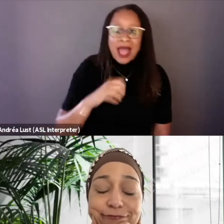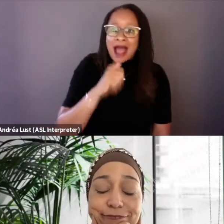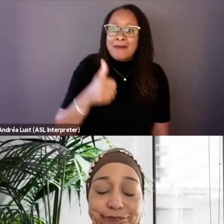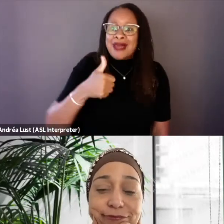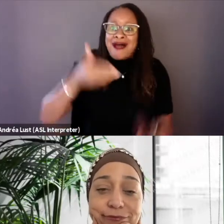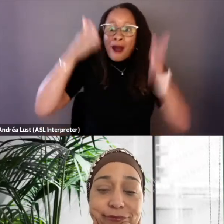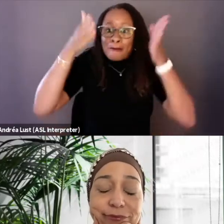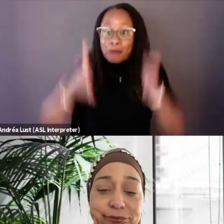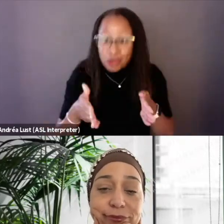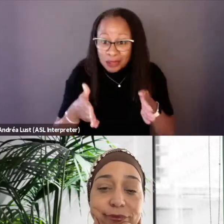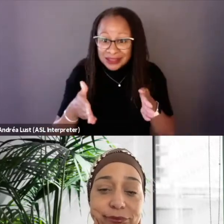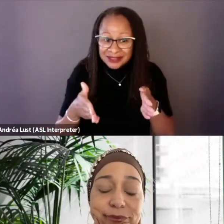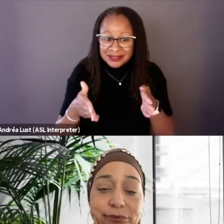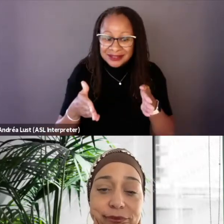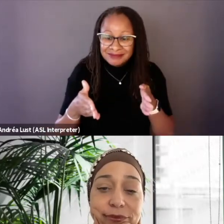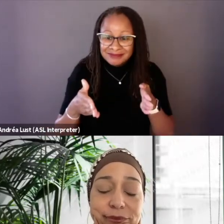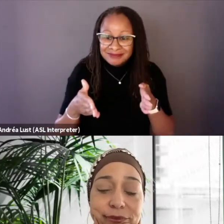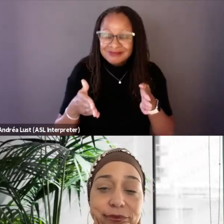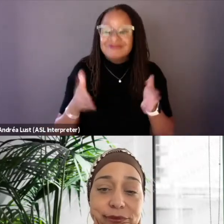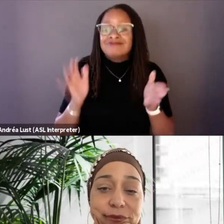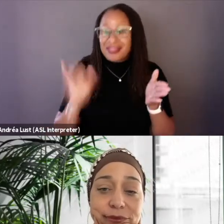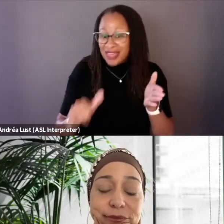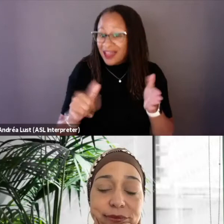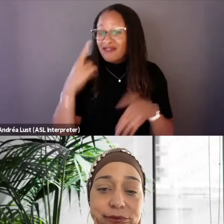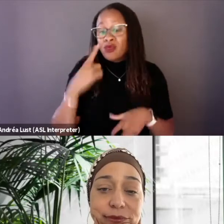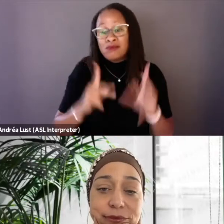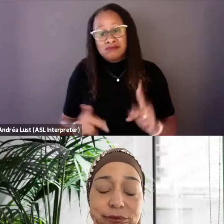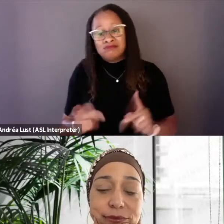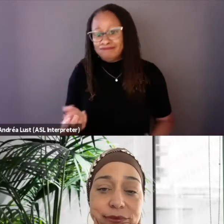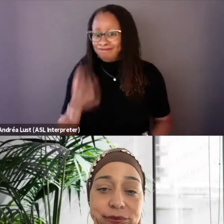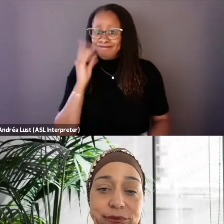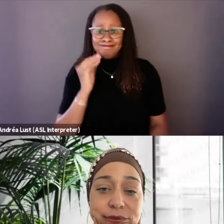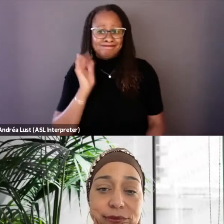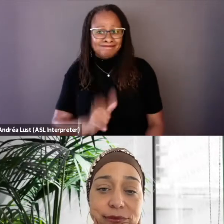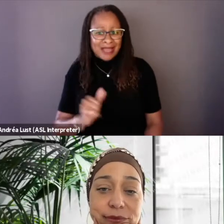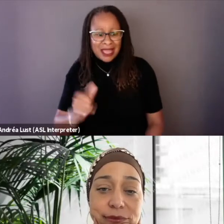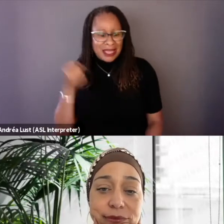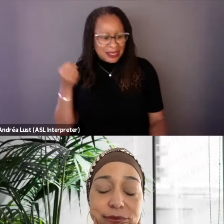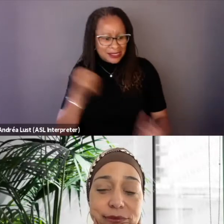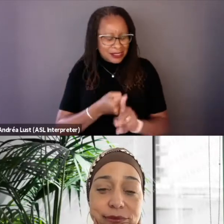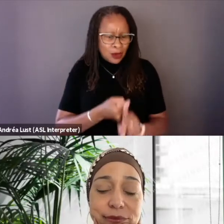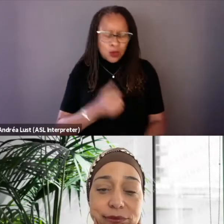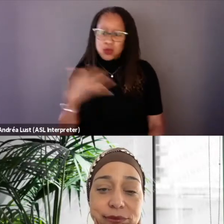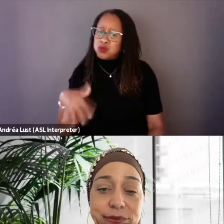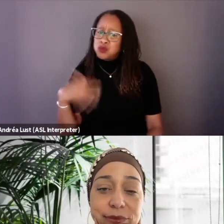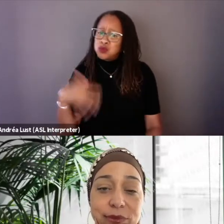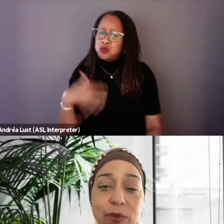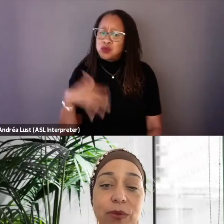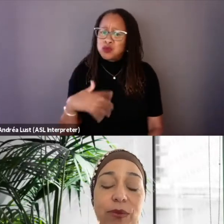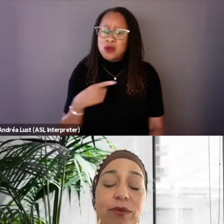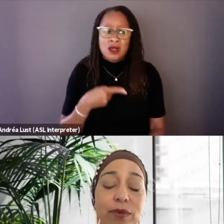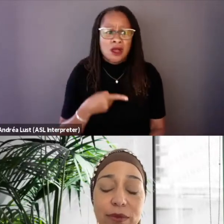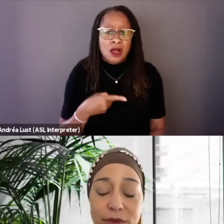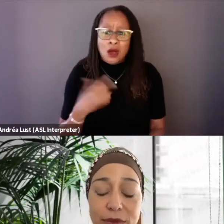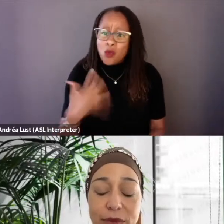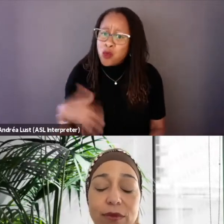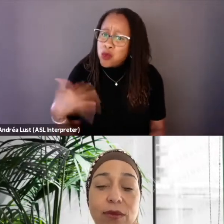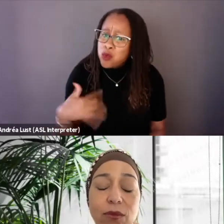And so for people to experience that, it hits them like this big ball. Oh, wow, you know.